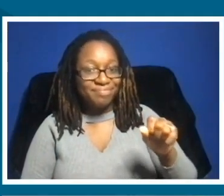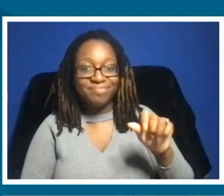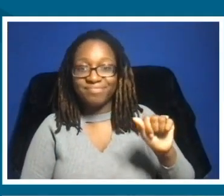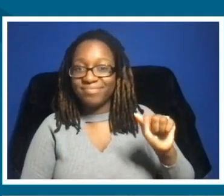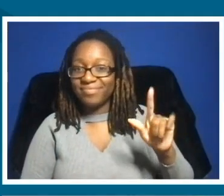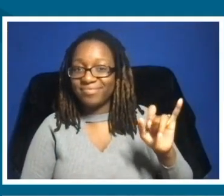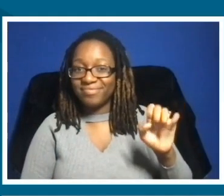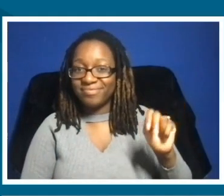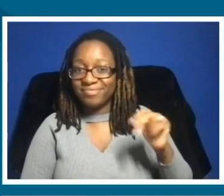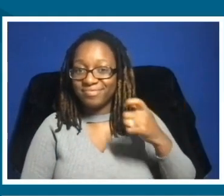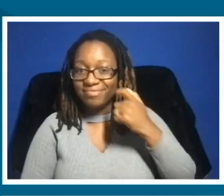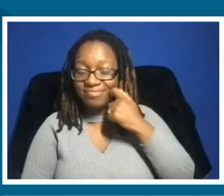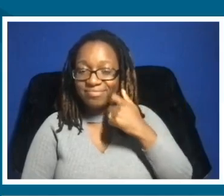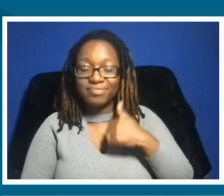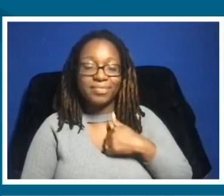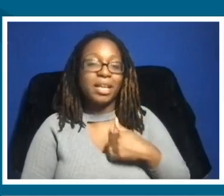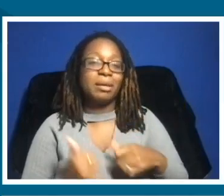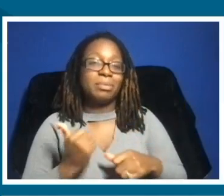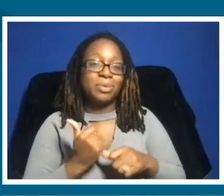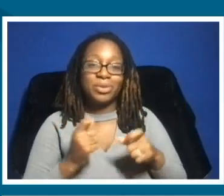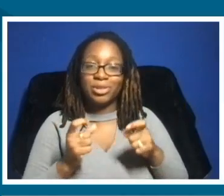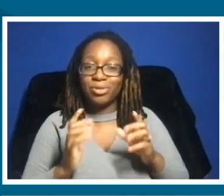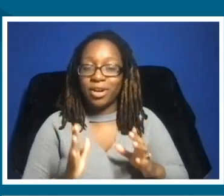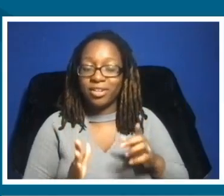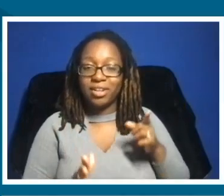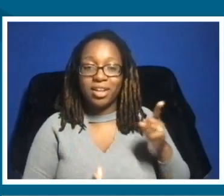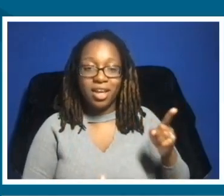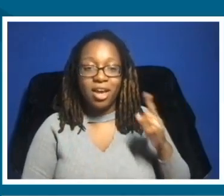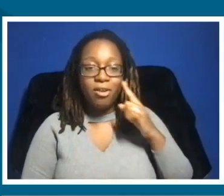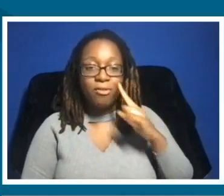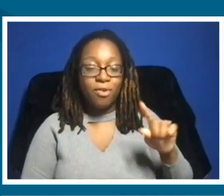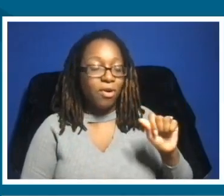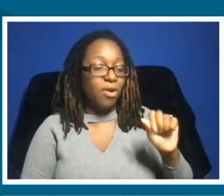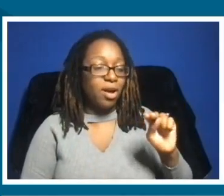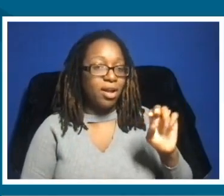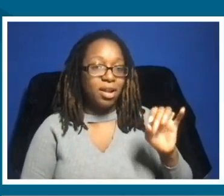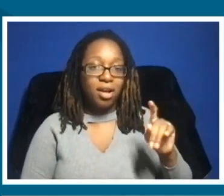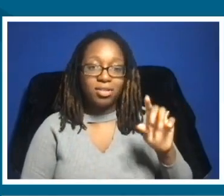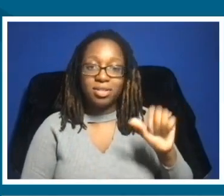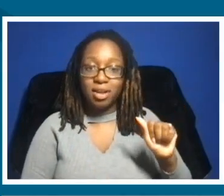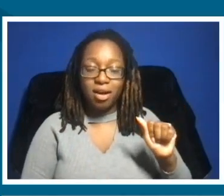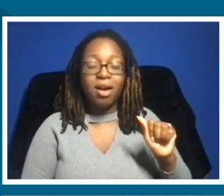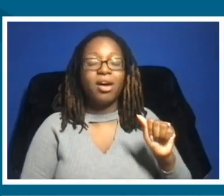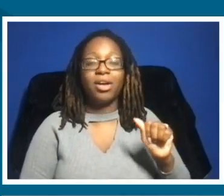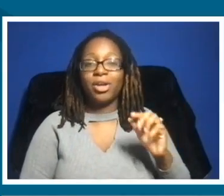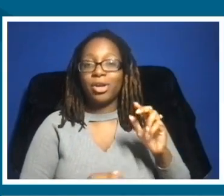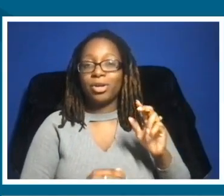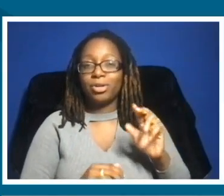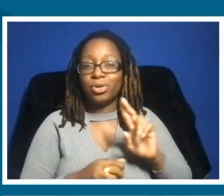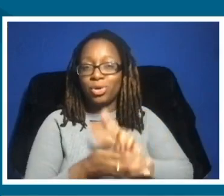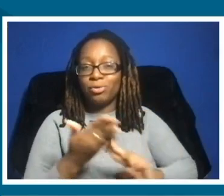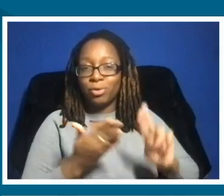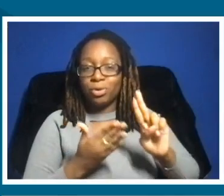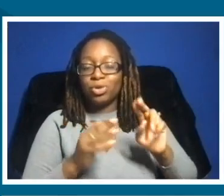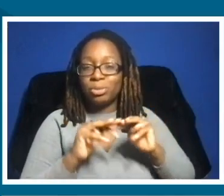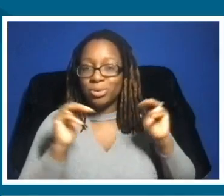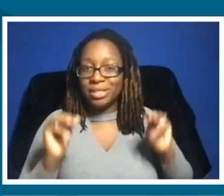associate director of education at smithsonian's anacostia community museum